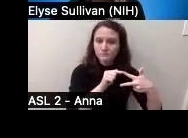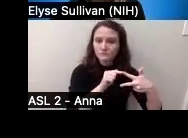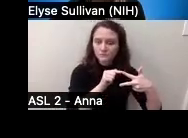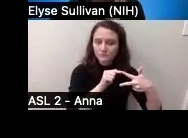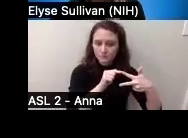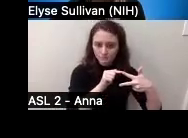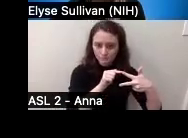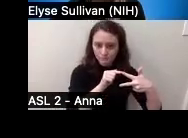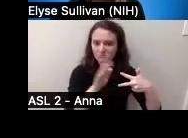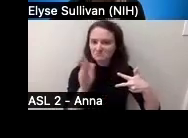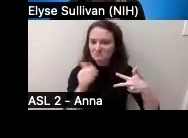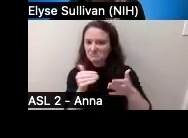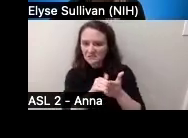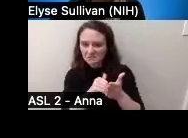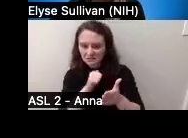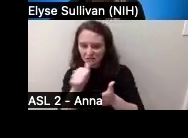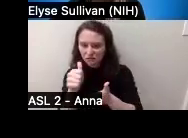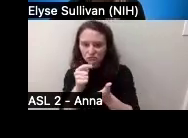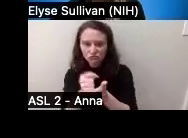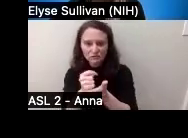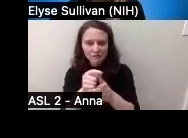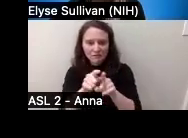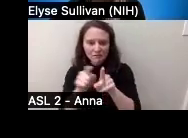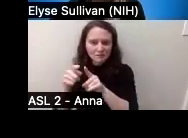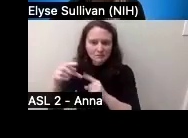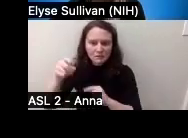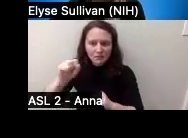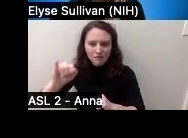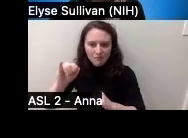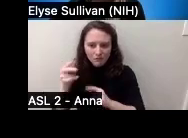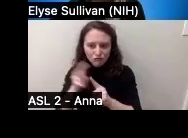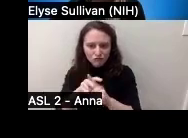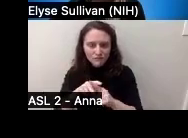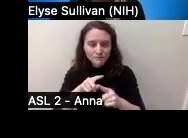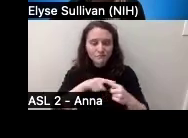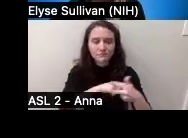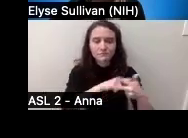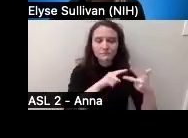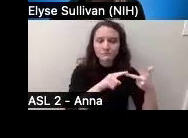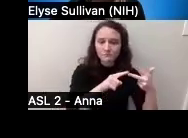again, it won't be treated as an ESI application. And then if the resubmission is not funded,